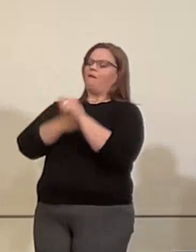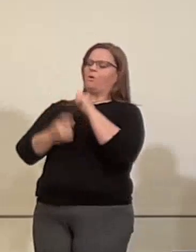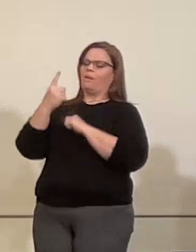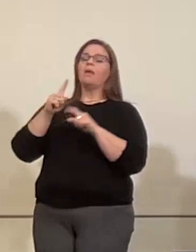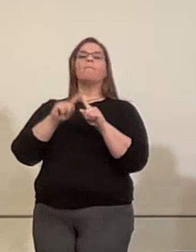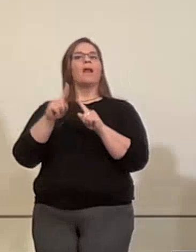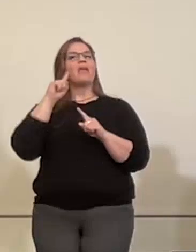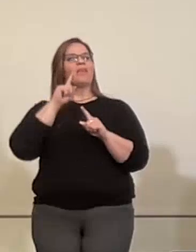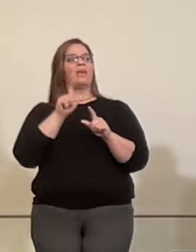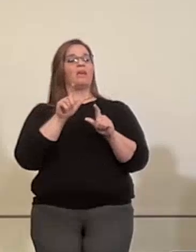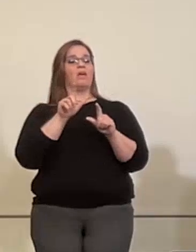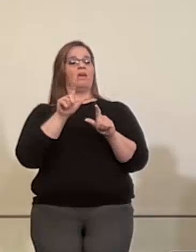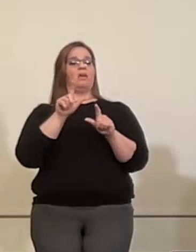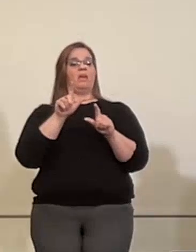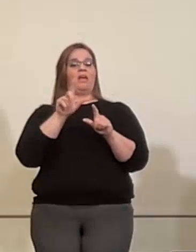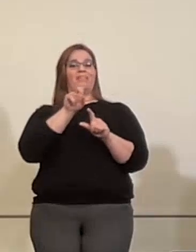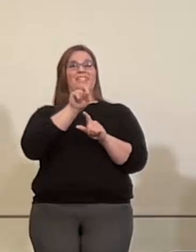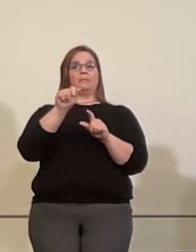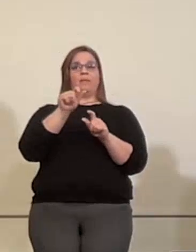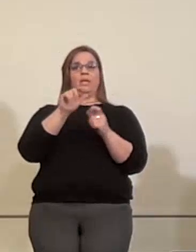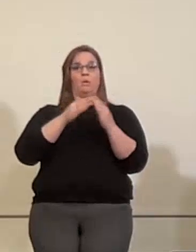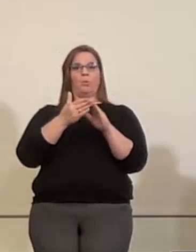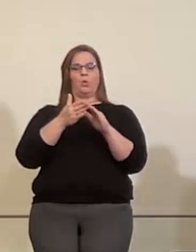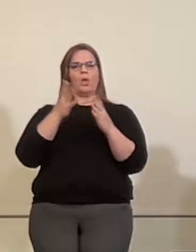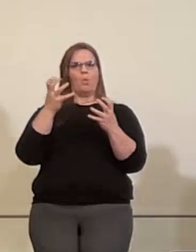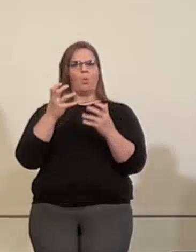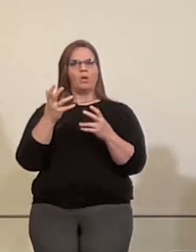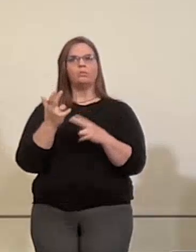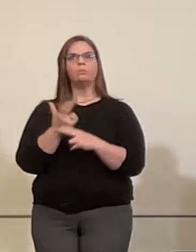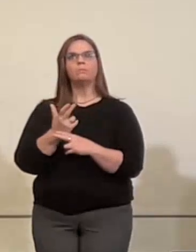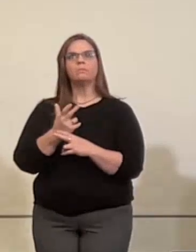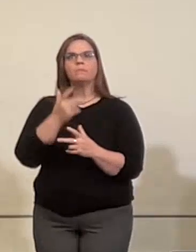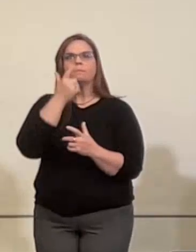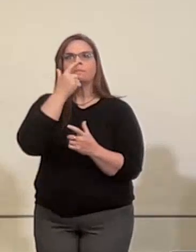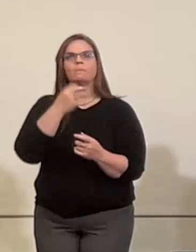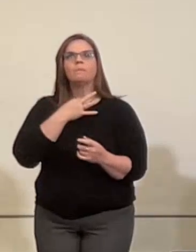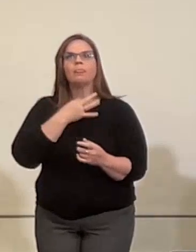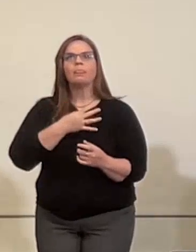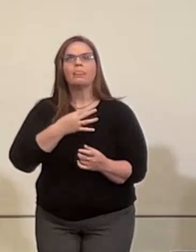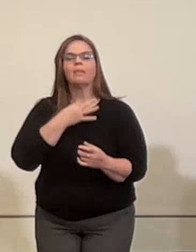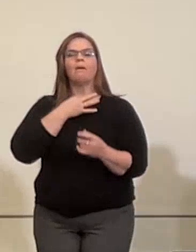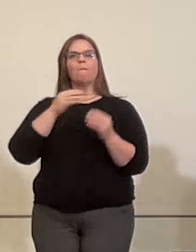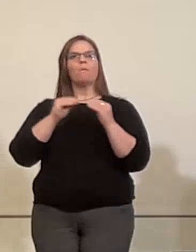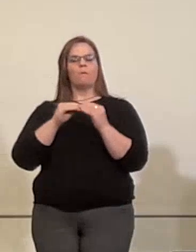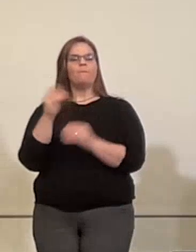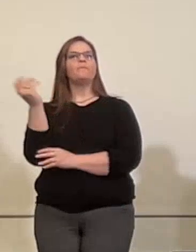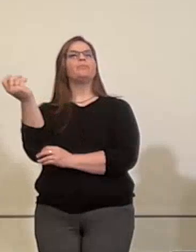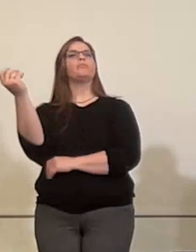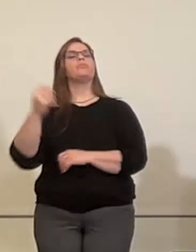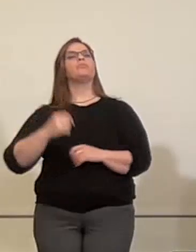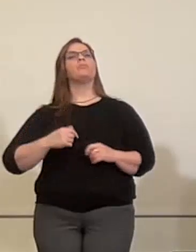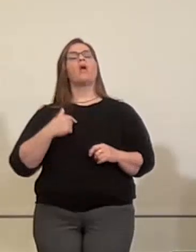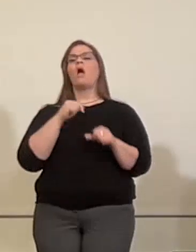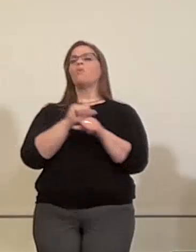disability community is going to want to lean in even more. And so as a as some I work on you know our Copilot team, I